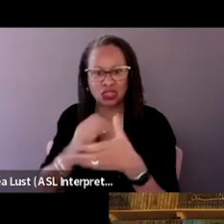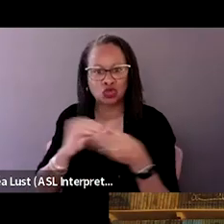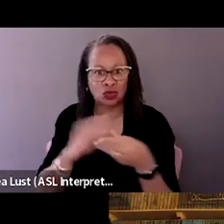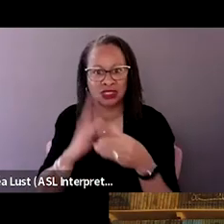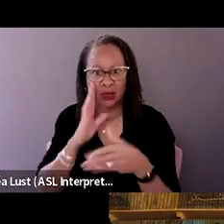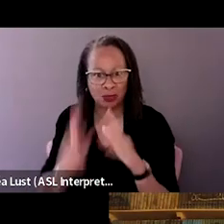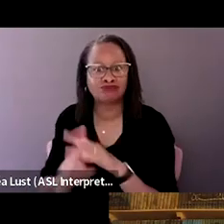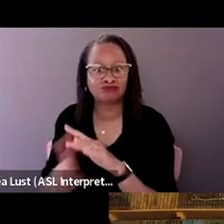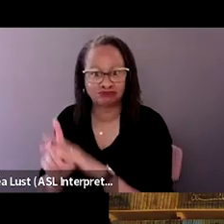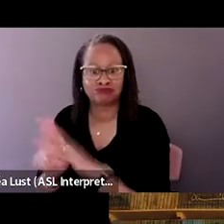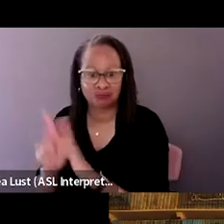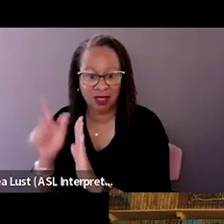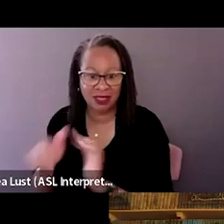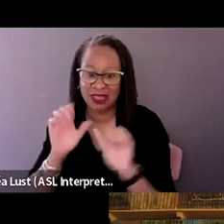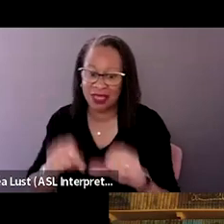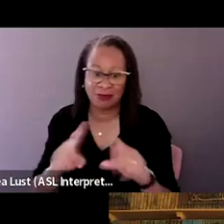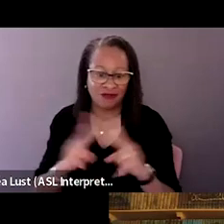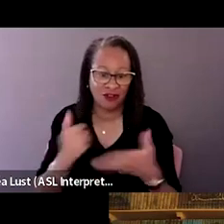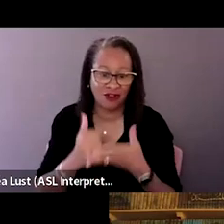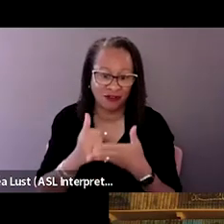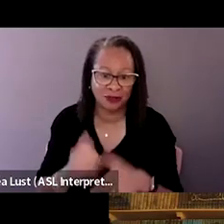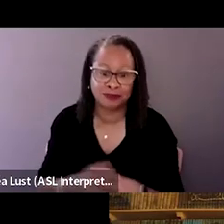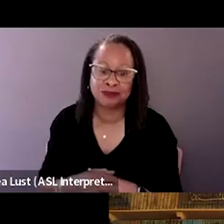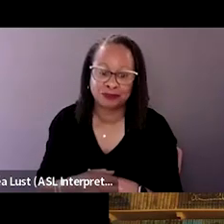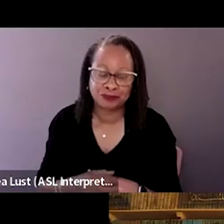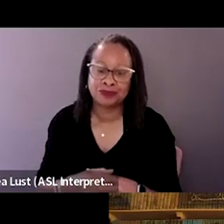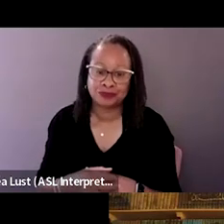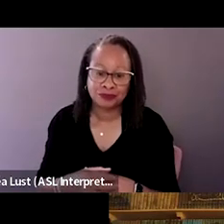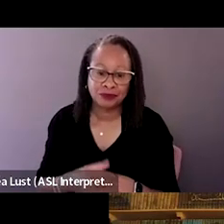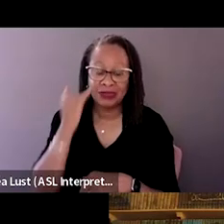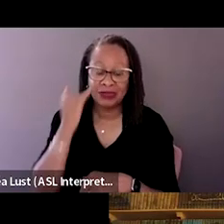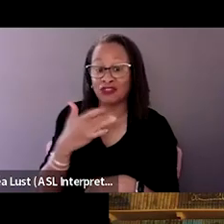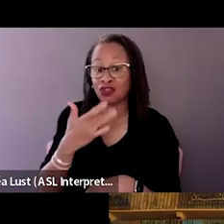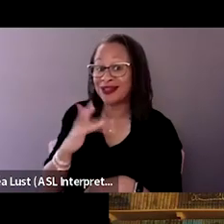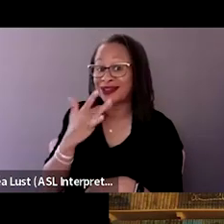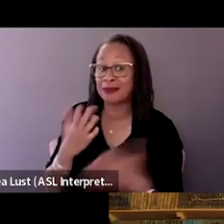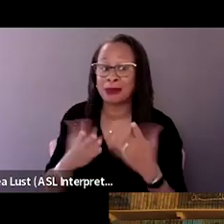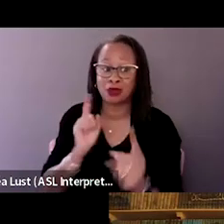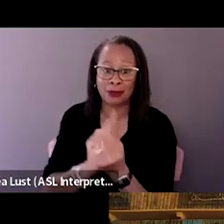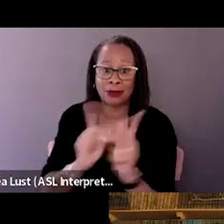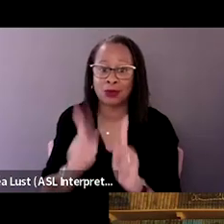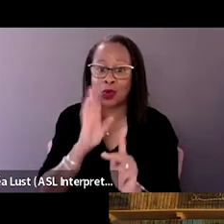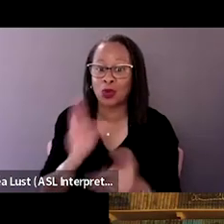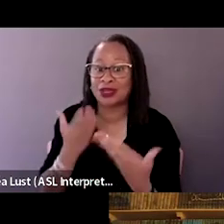So that can be phenomenally helpful. If you're lucky, you might also meet people that can give you some money or win a prize